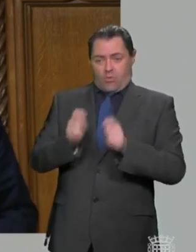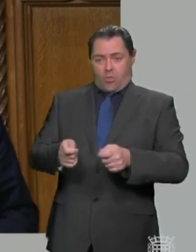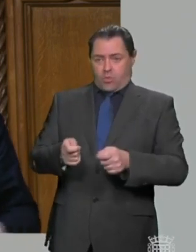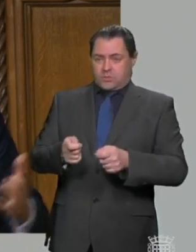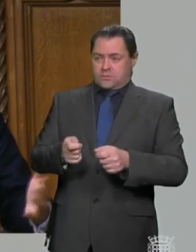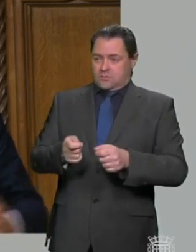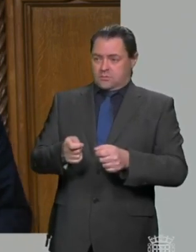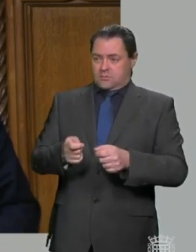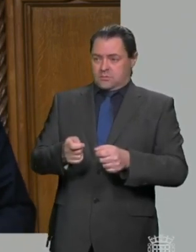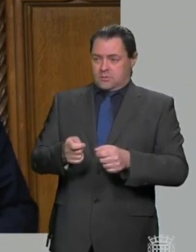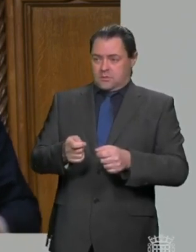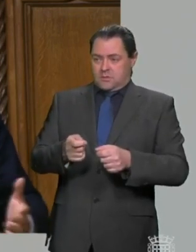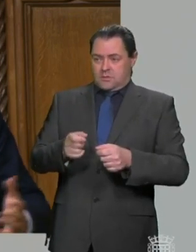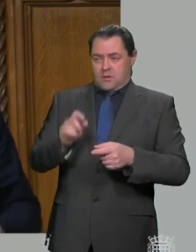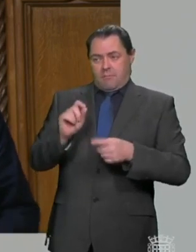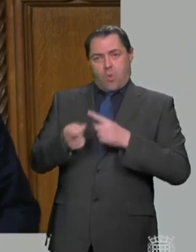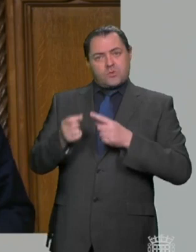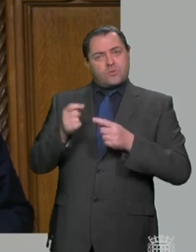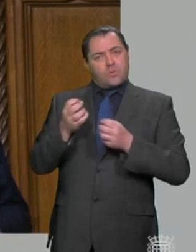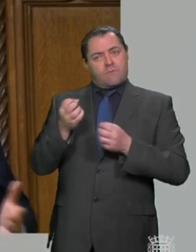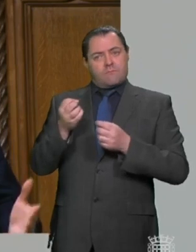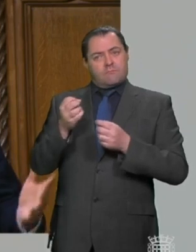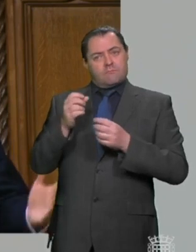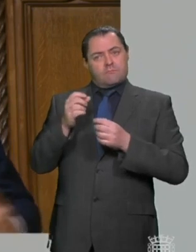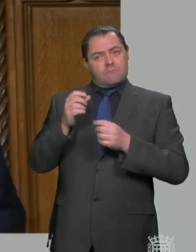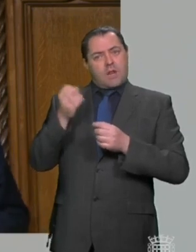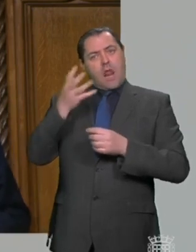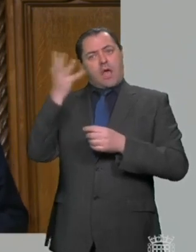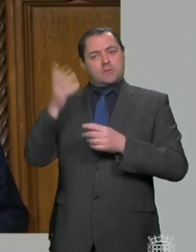Friend the Points of Light award, which he so generously hands out to those who have achieved